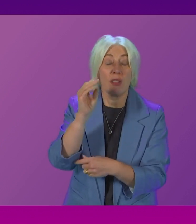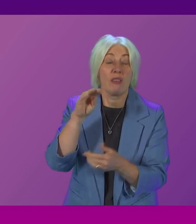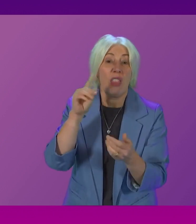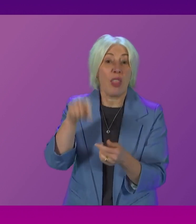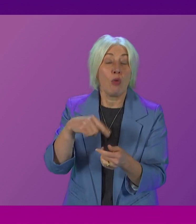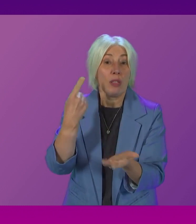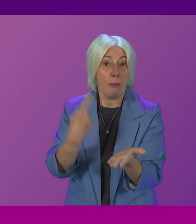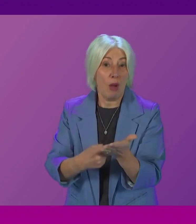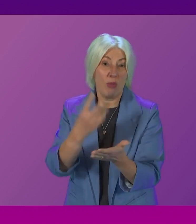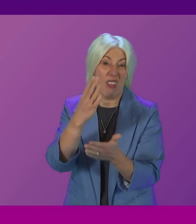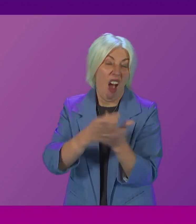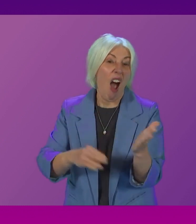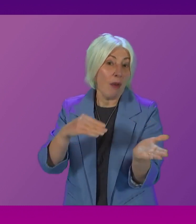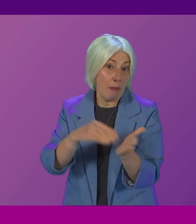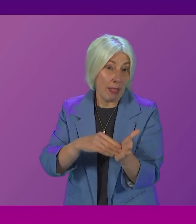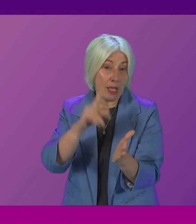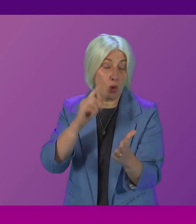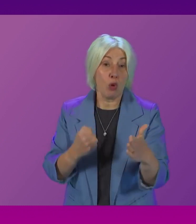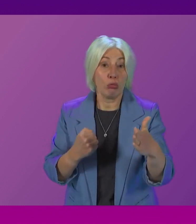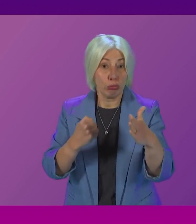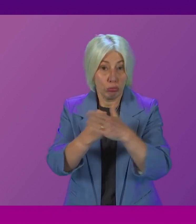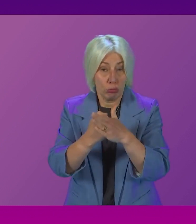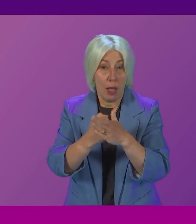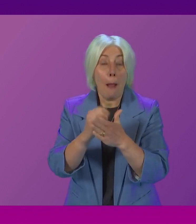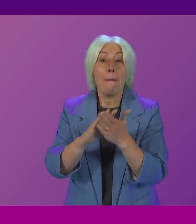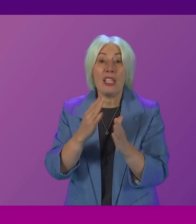£0.5 million. As members will know, that is the threshold for triggering the need for a financial